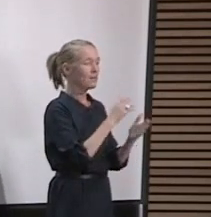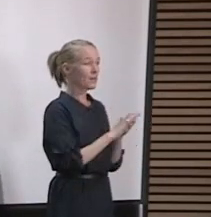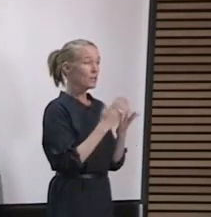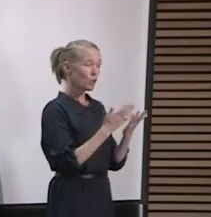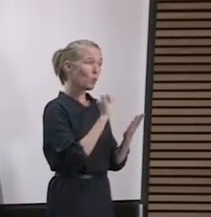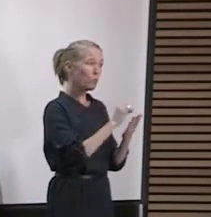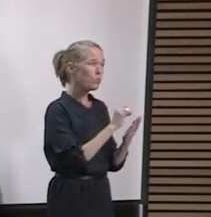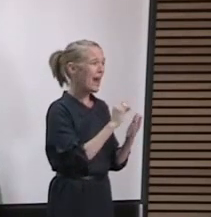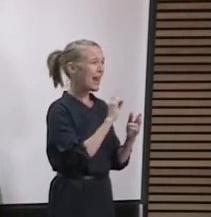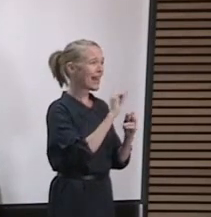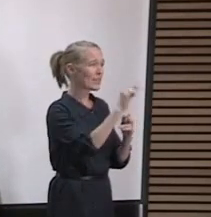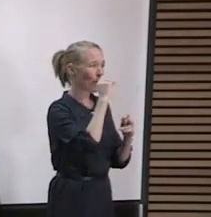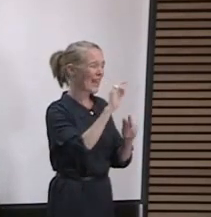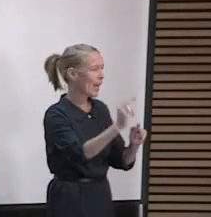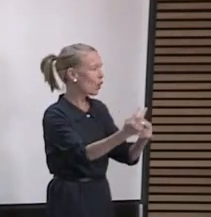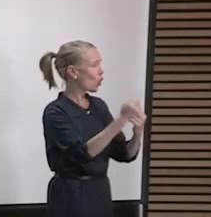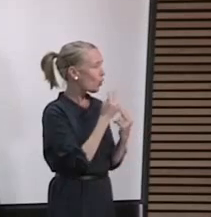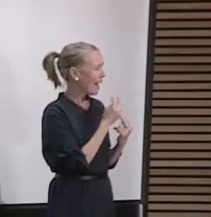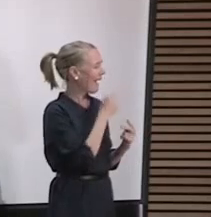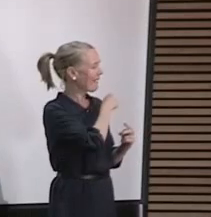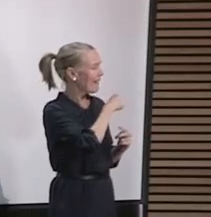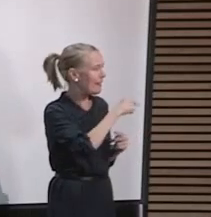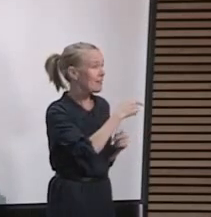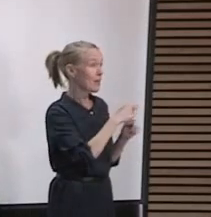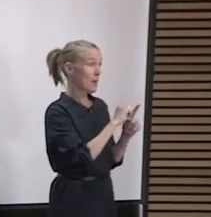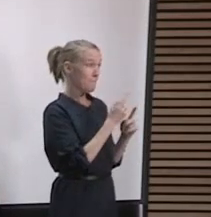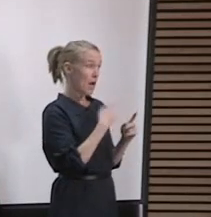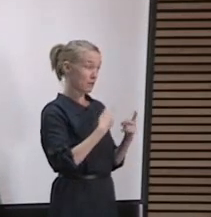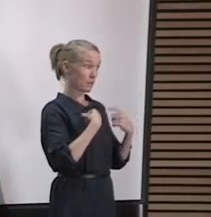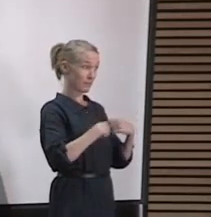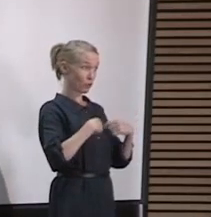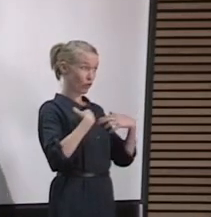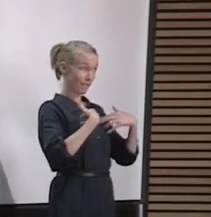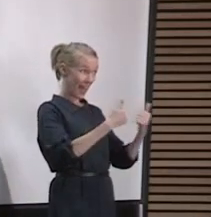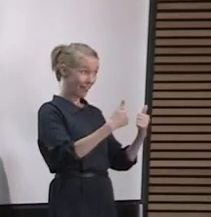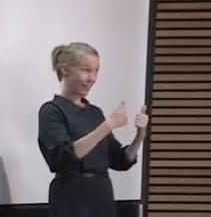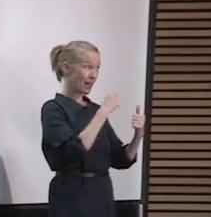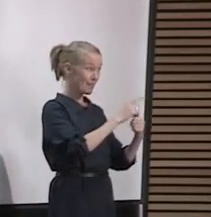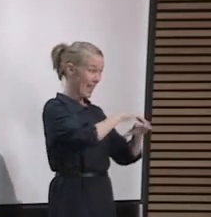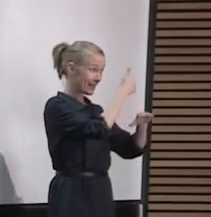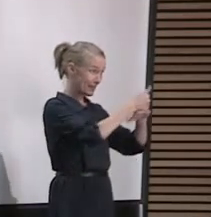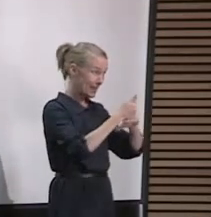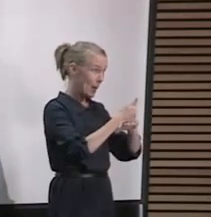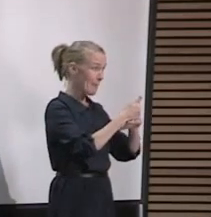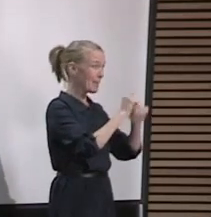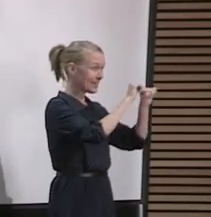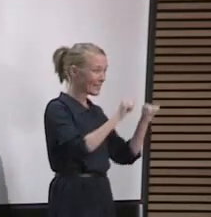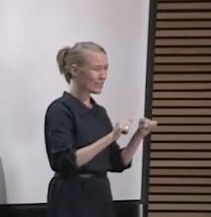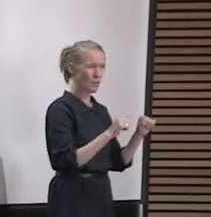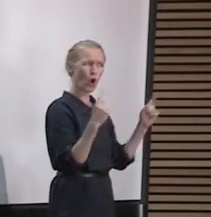assurances for everyone - the Director General included, around those decisions made, strategies made by the